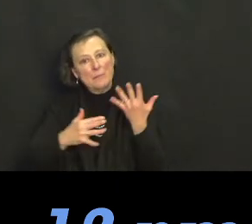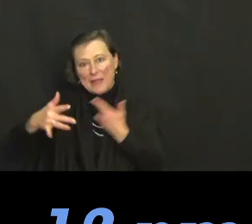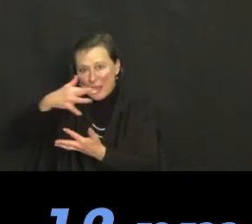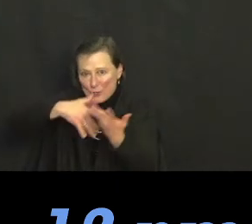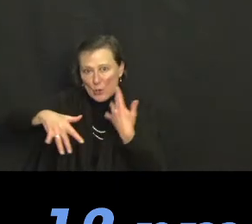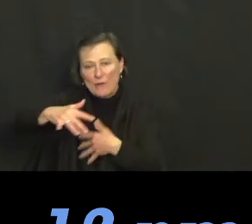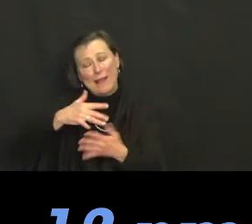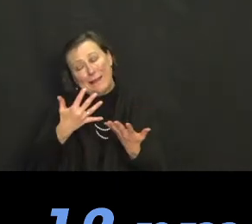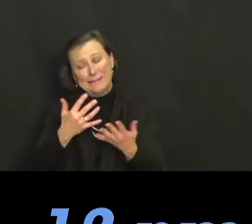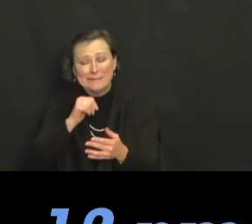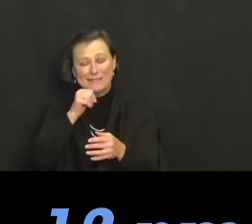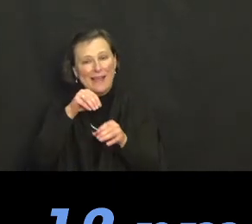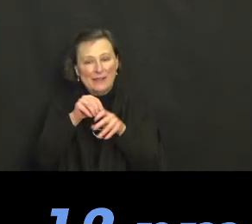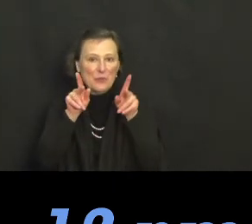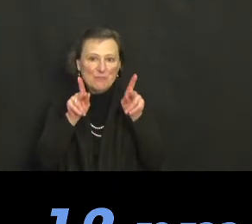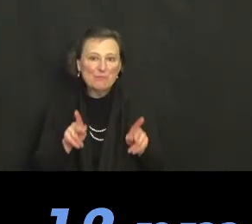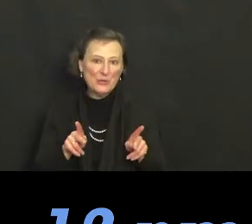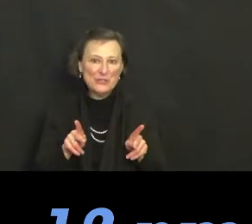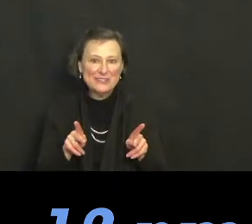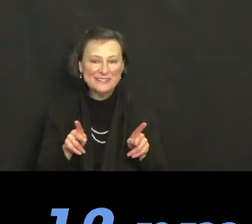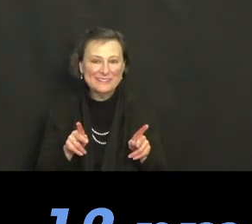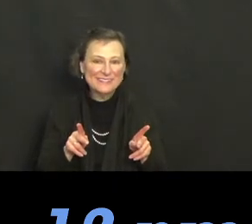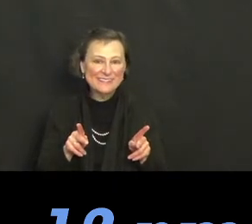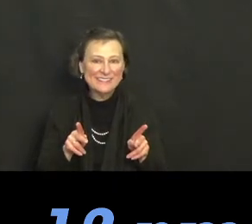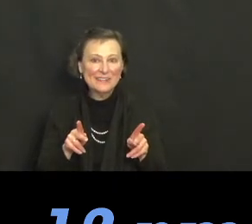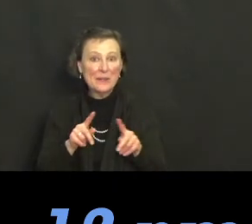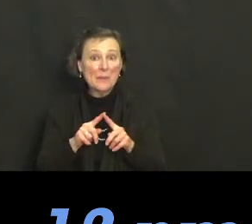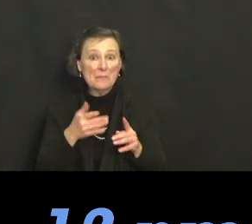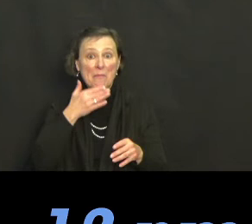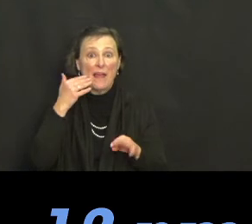Even if it's not in person, it's certainly superior to doing nothing.